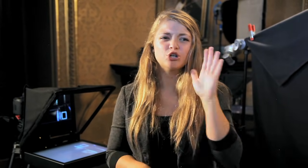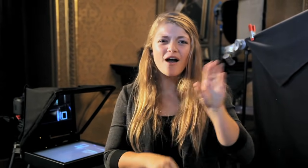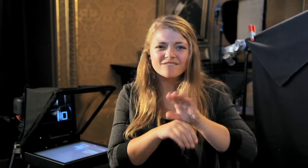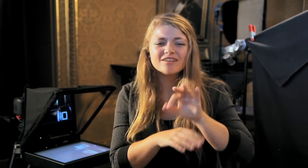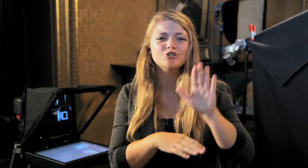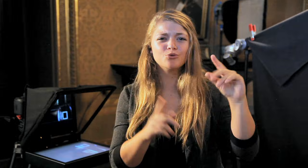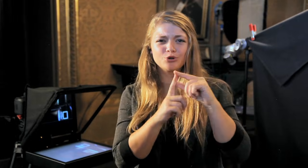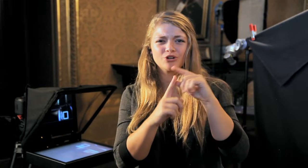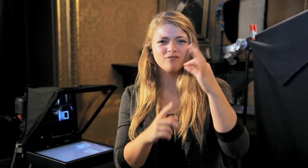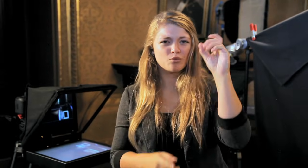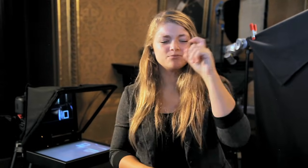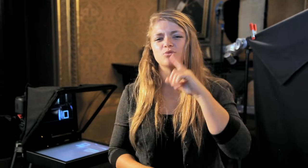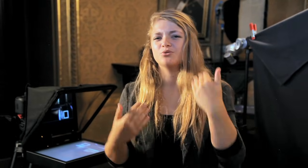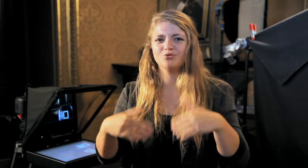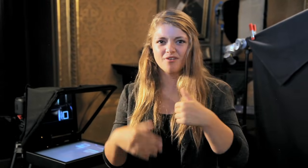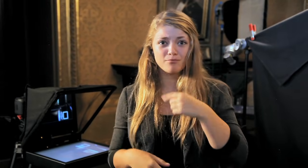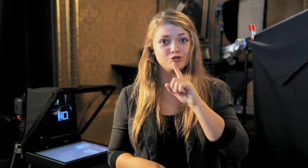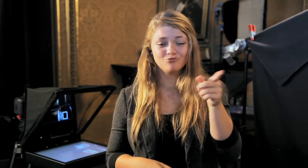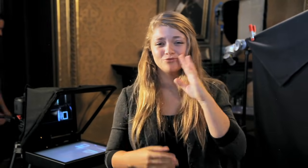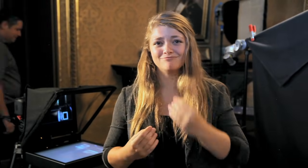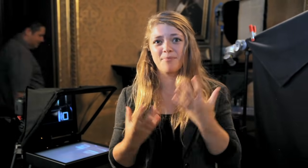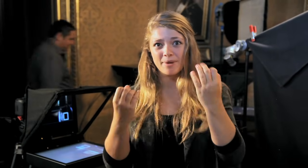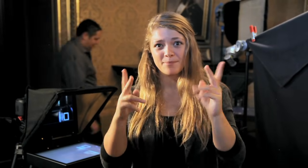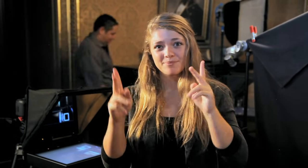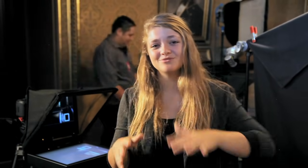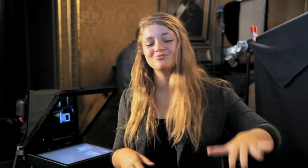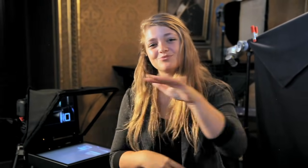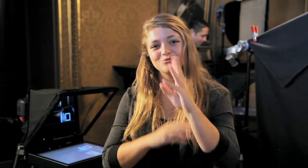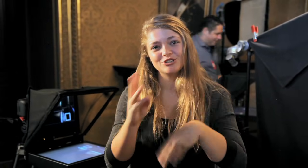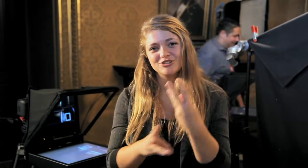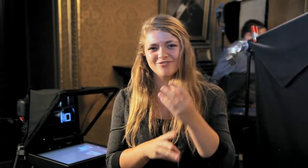Her advice, her words of wisdom were so inspiring. I'm sure she will inspire many people across the world.